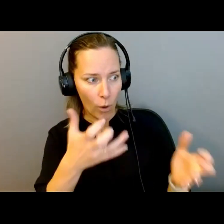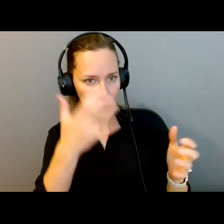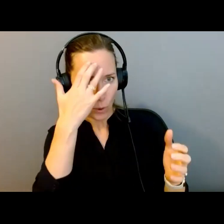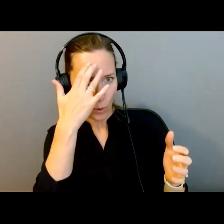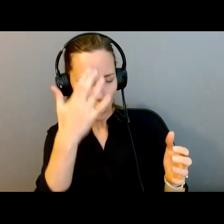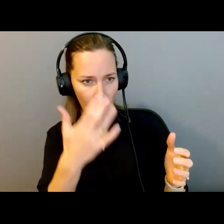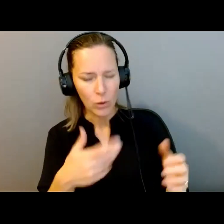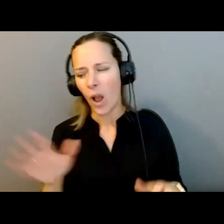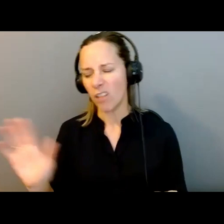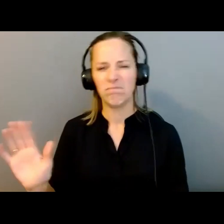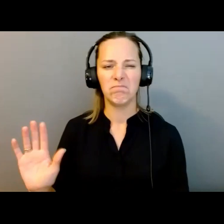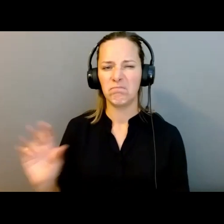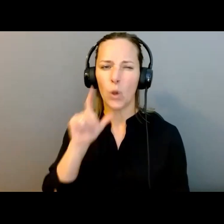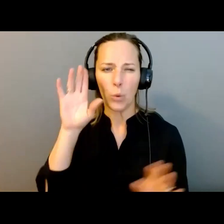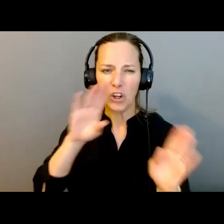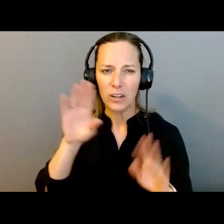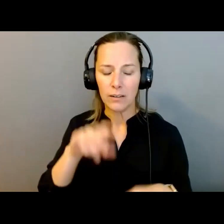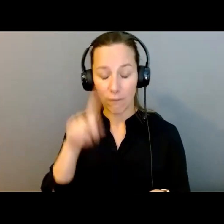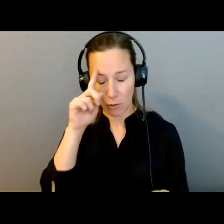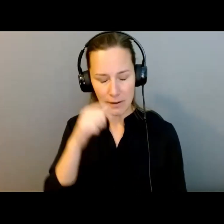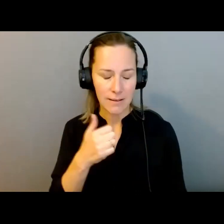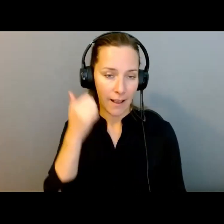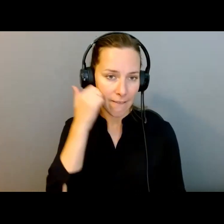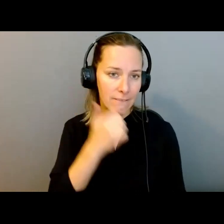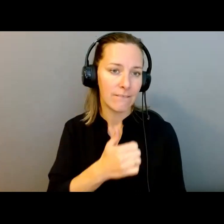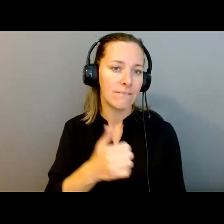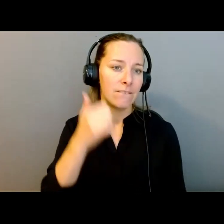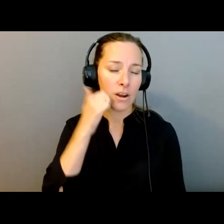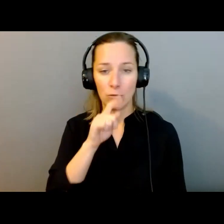So, for me it's a frustration every day, as I'm sure everyone who lives with